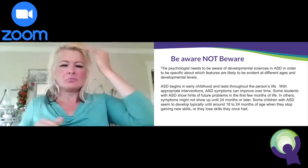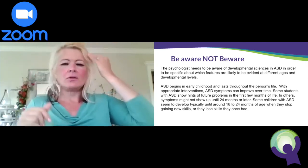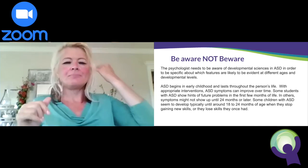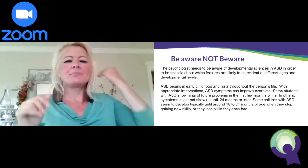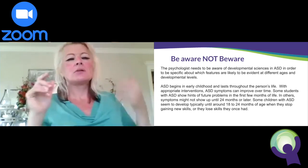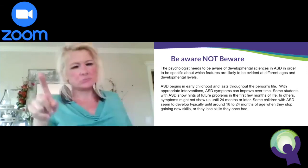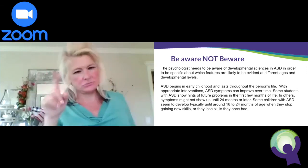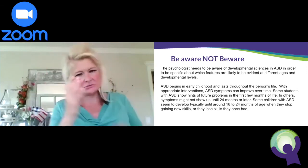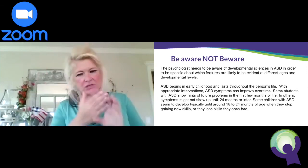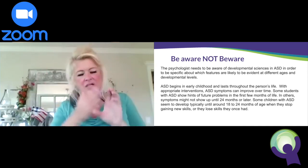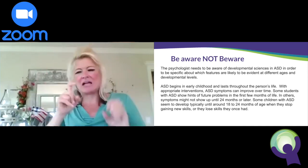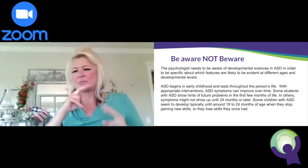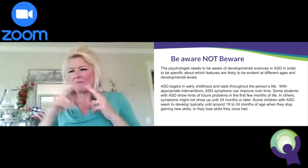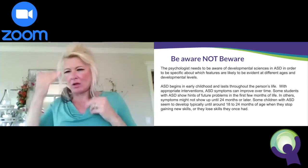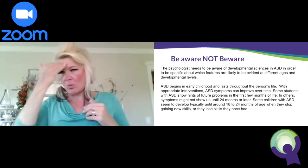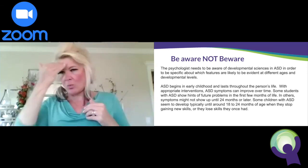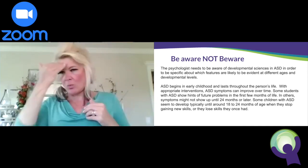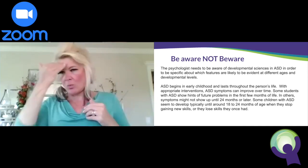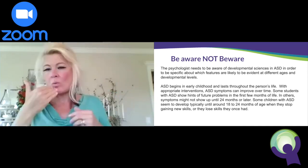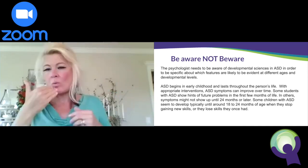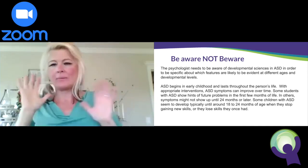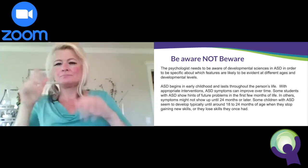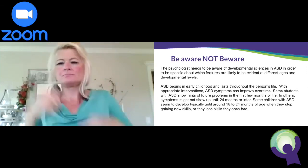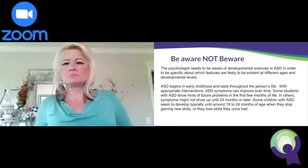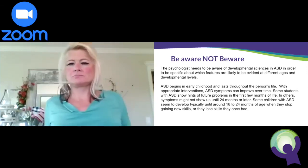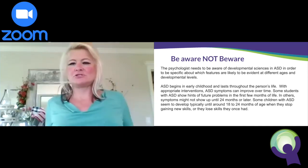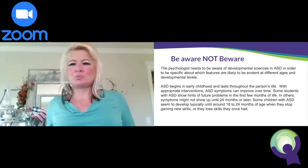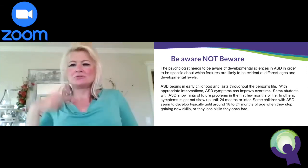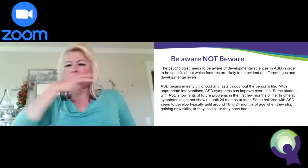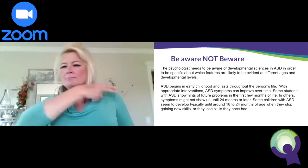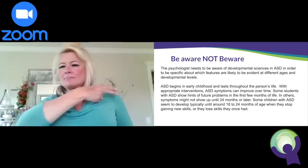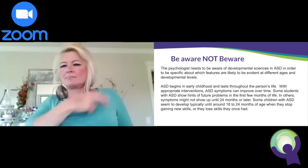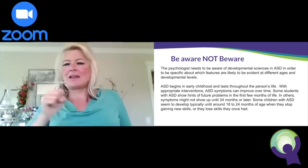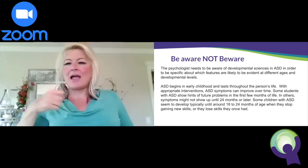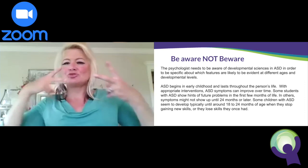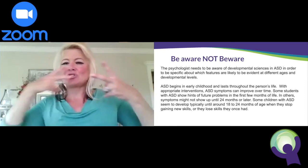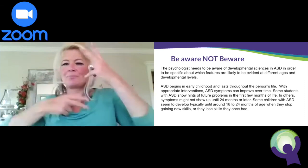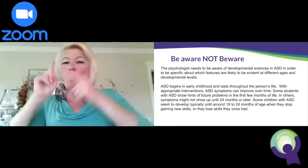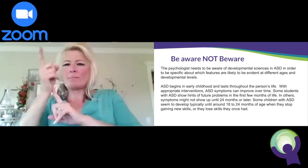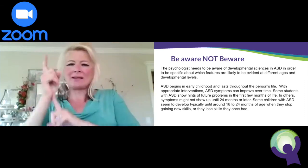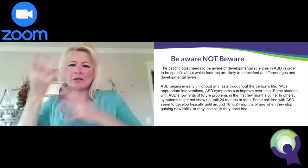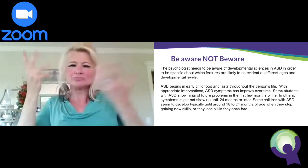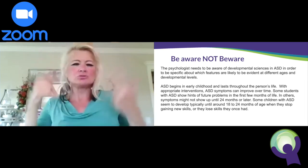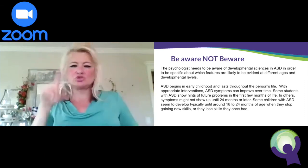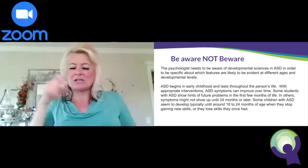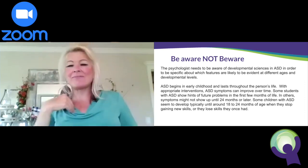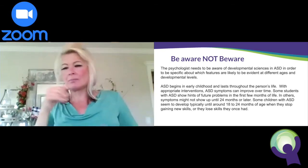it ends up being two different classifications. Oh warning! Okay, all right all right